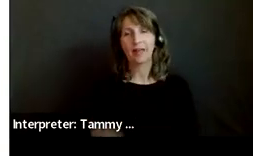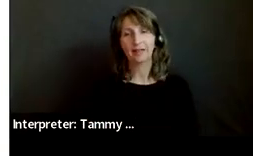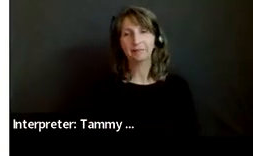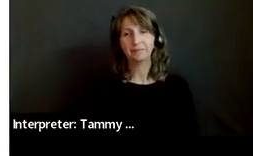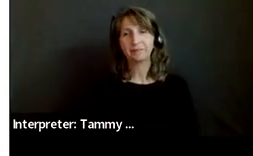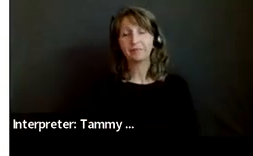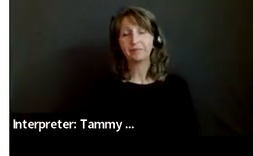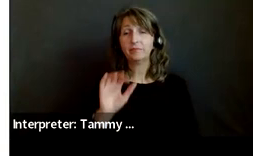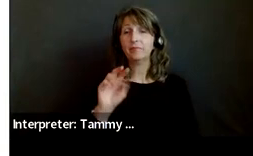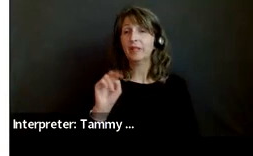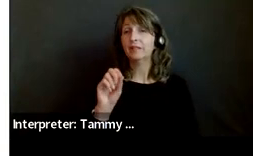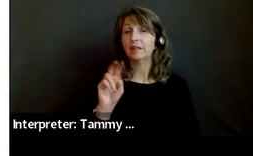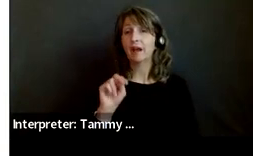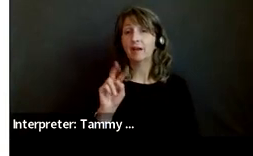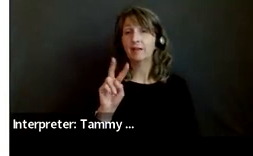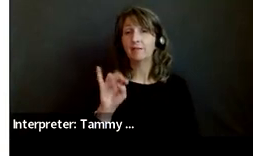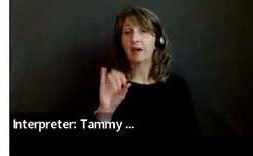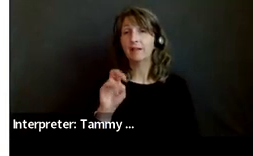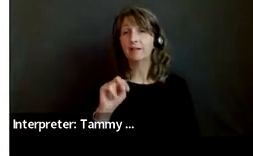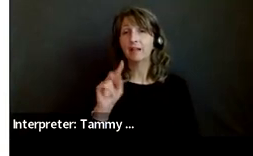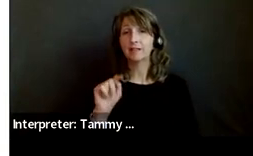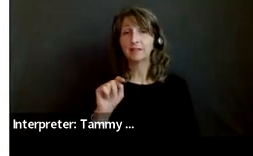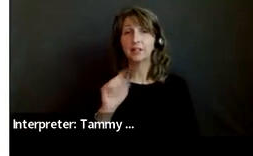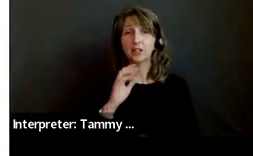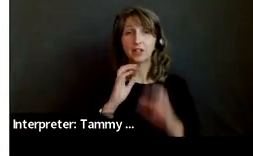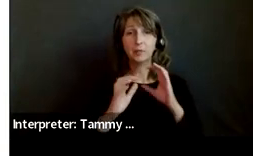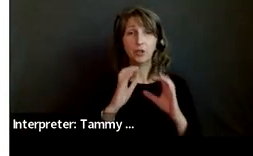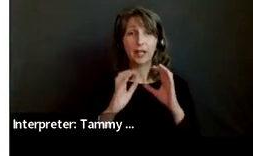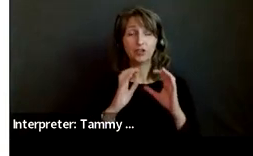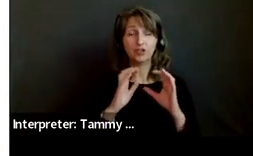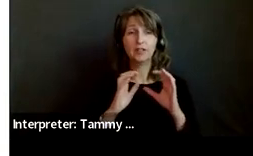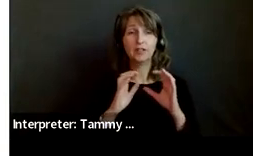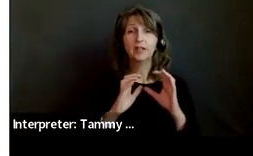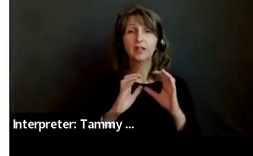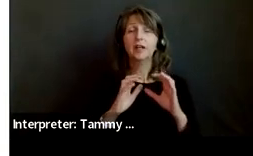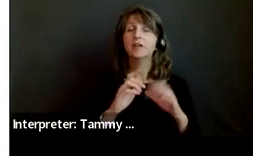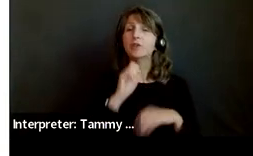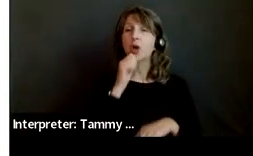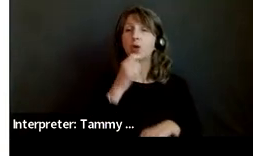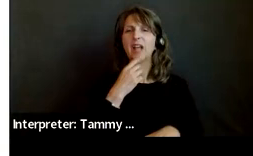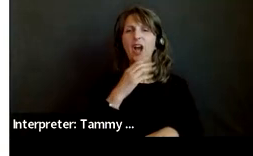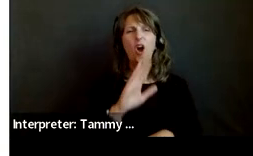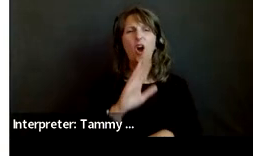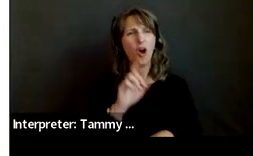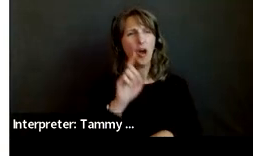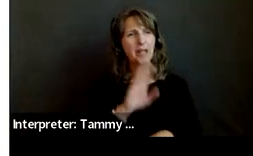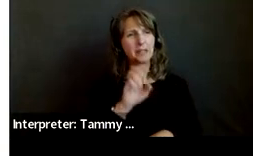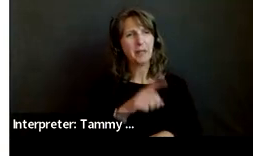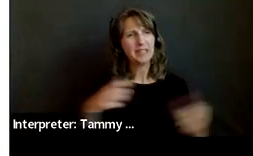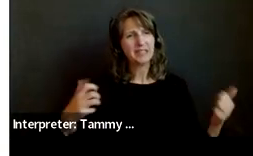The process of nonviolent communication discourages static generalization, sexist saying, oh, that must have been terrifying for you.